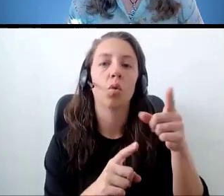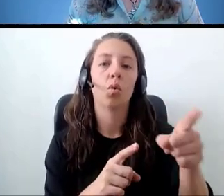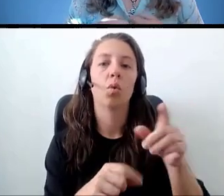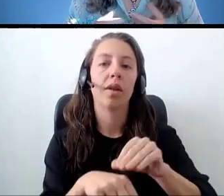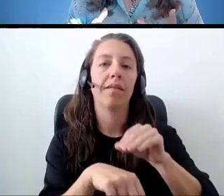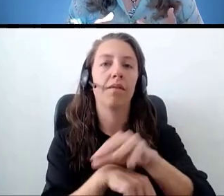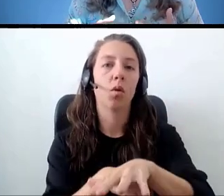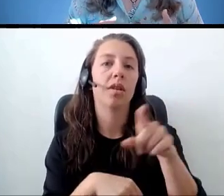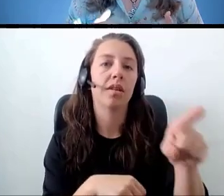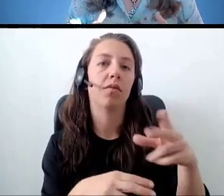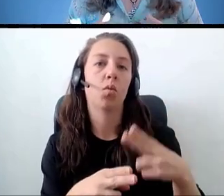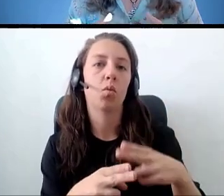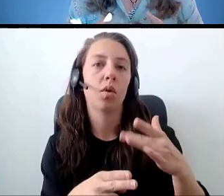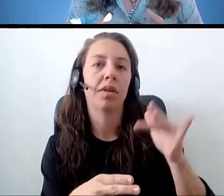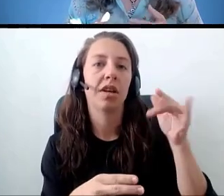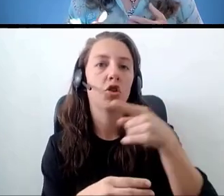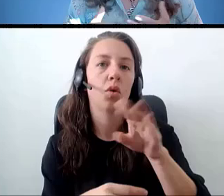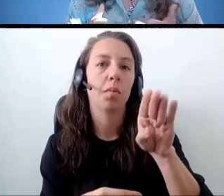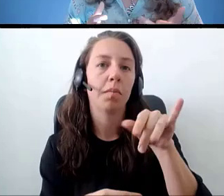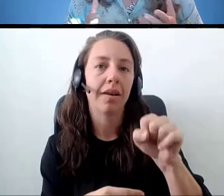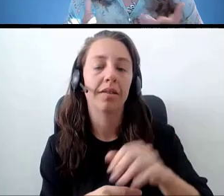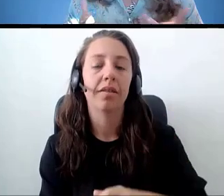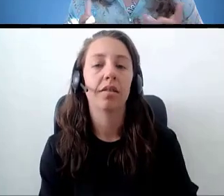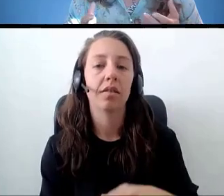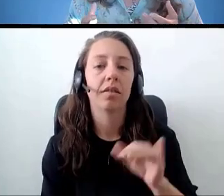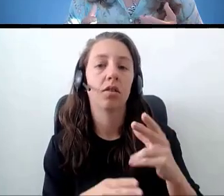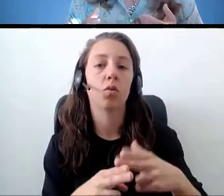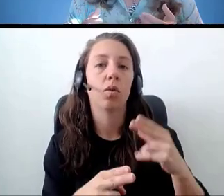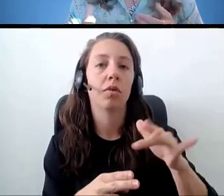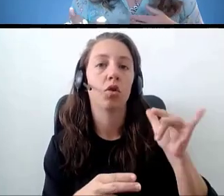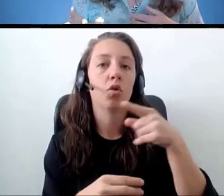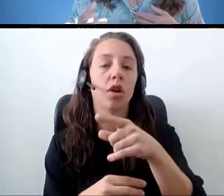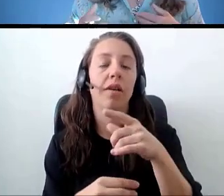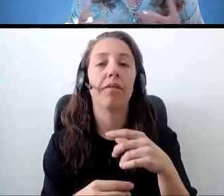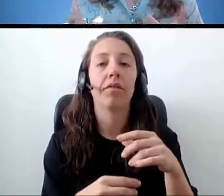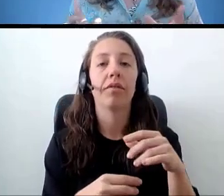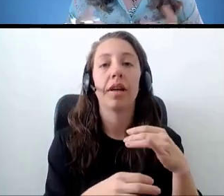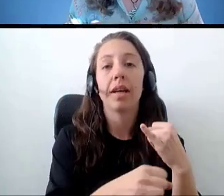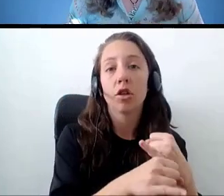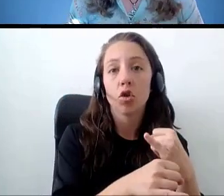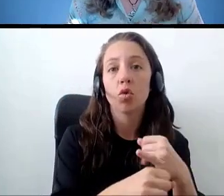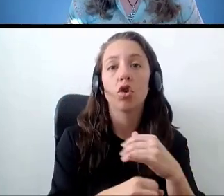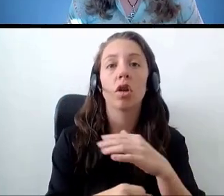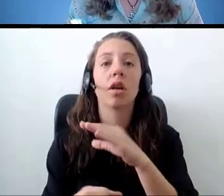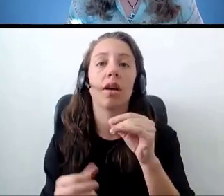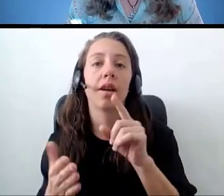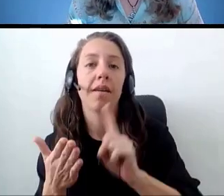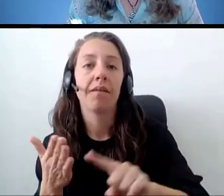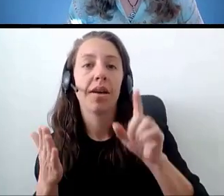That's the reputation of institutions, you know, and or investigators, both positive and negative, on peer review outcomes.